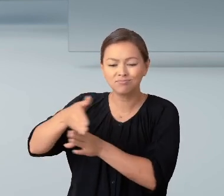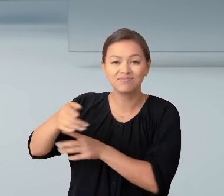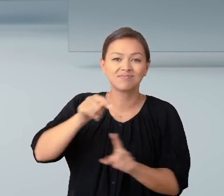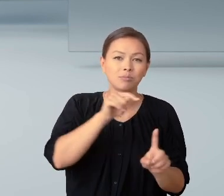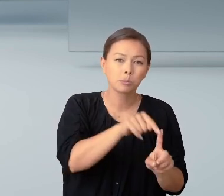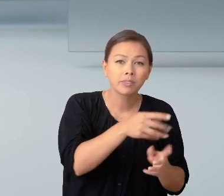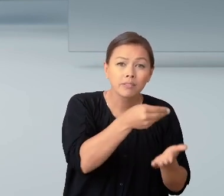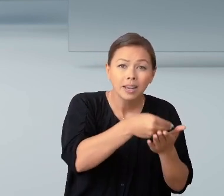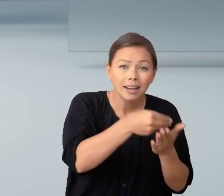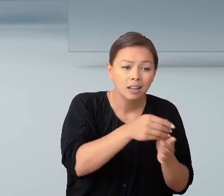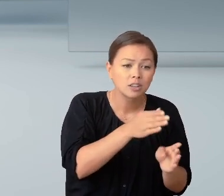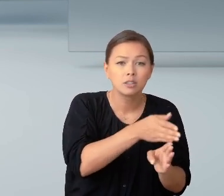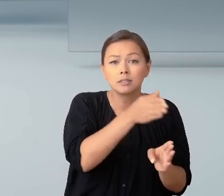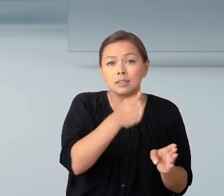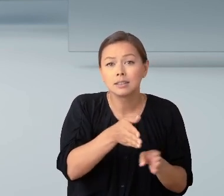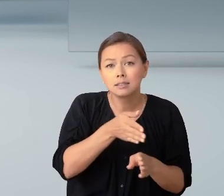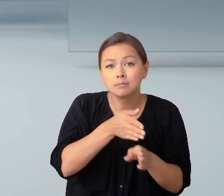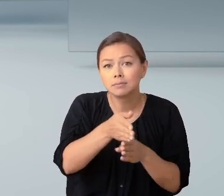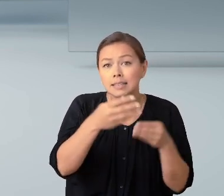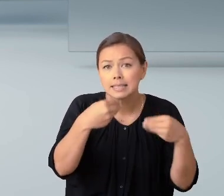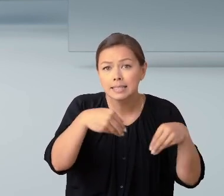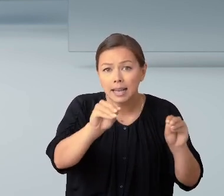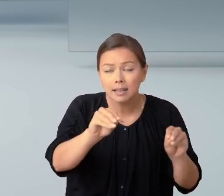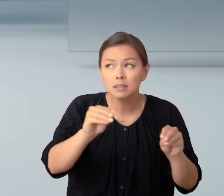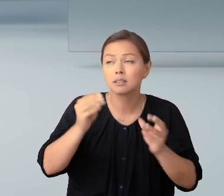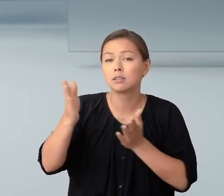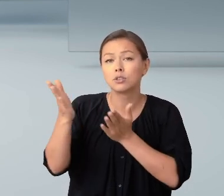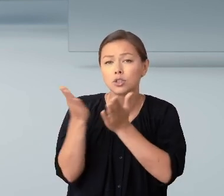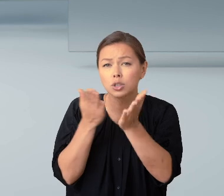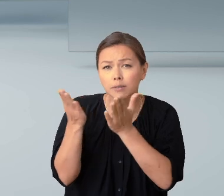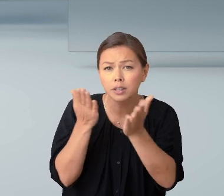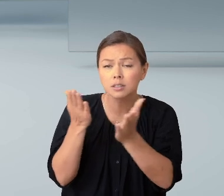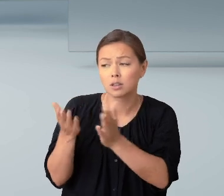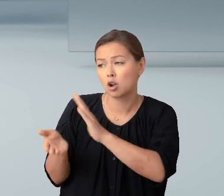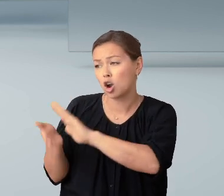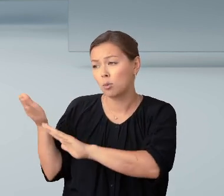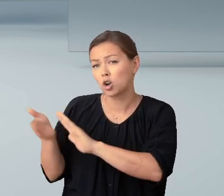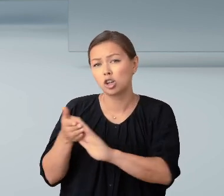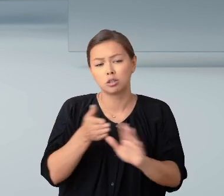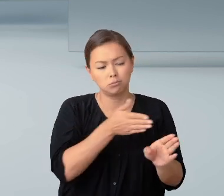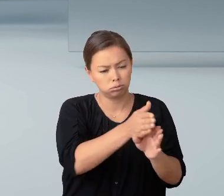sales, service, and operations team within a single easy-to-use